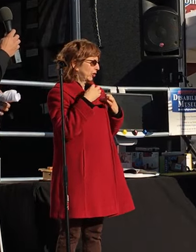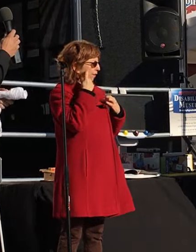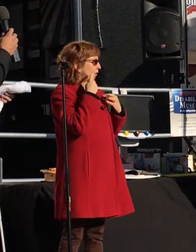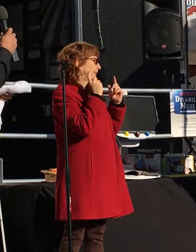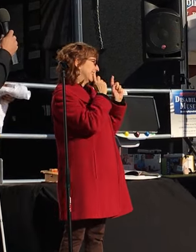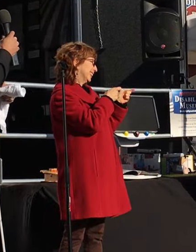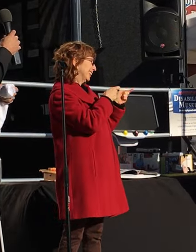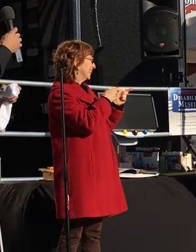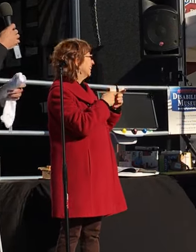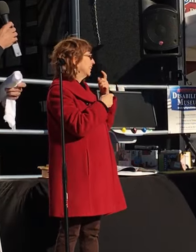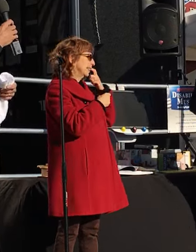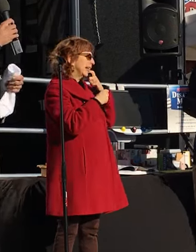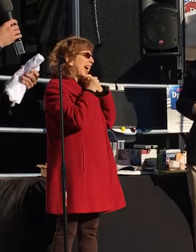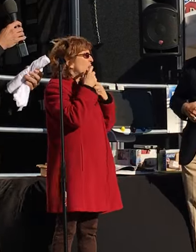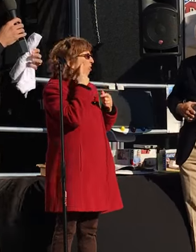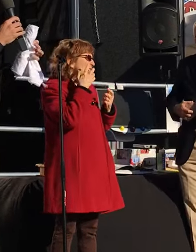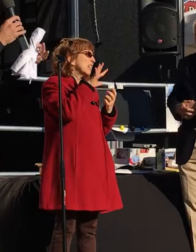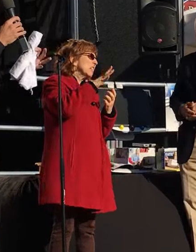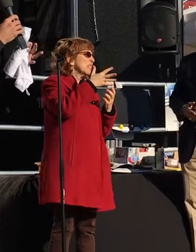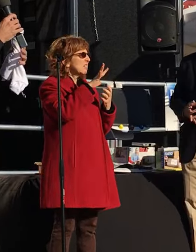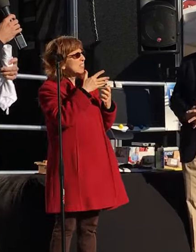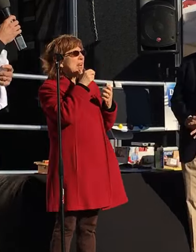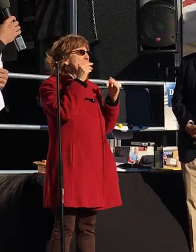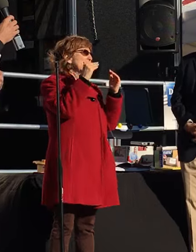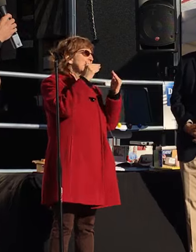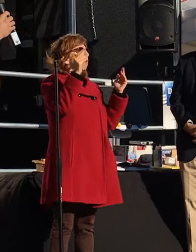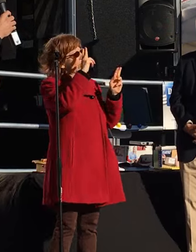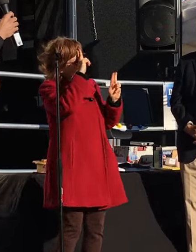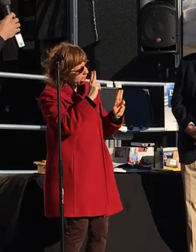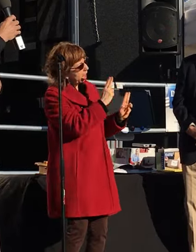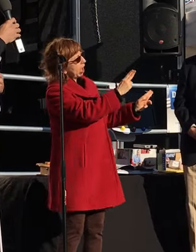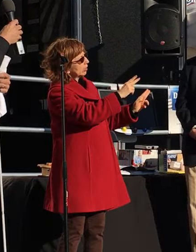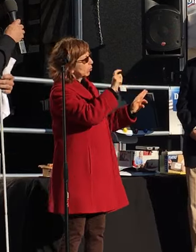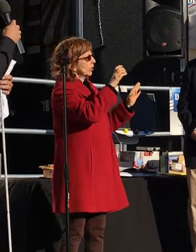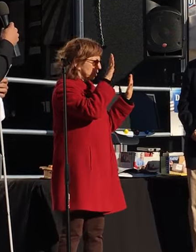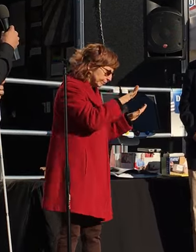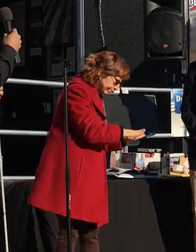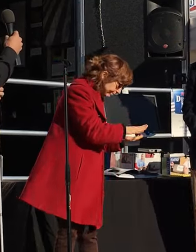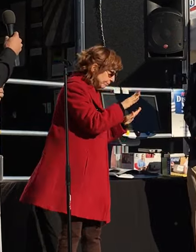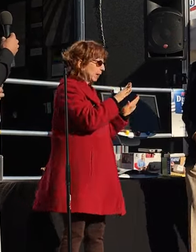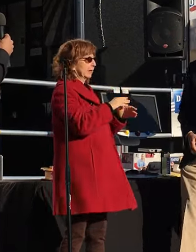) which I don't think quite equals the honor we should be giving him. Mayor Bates.